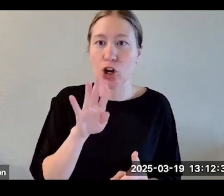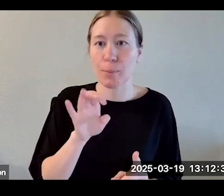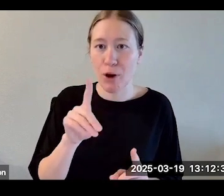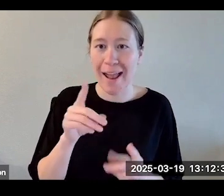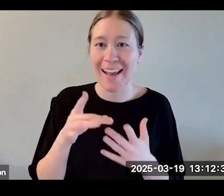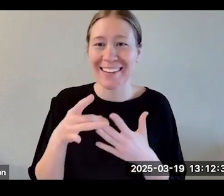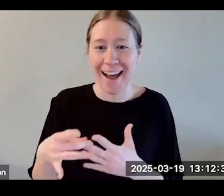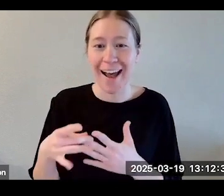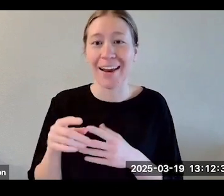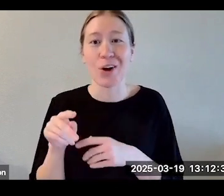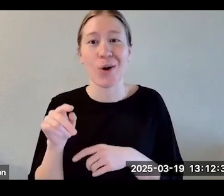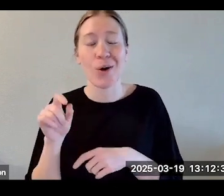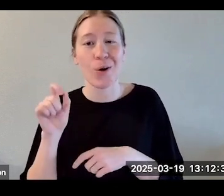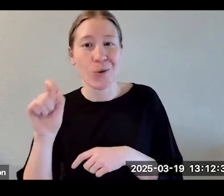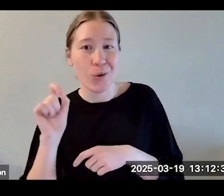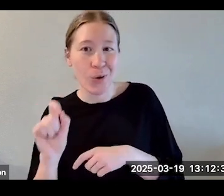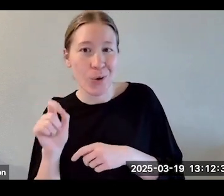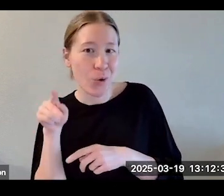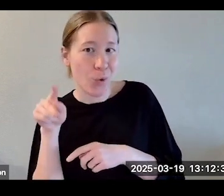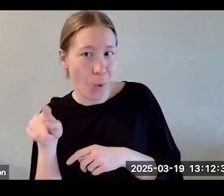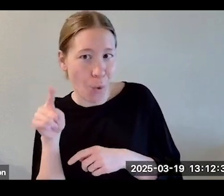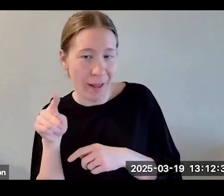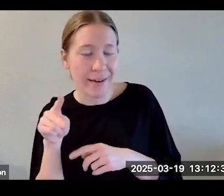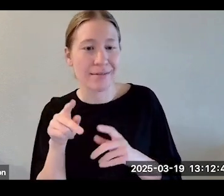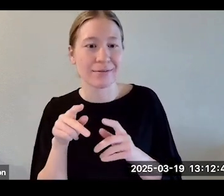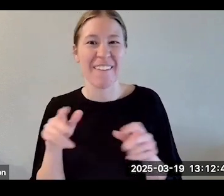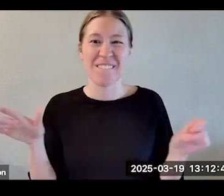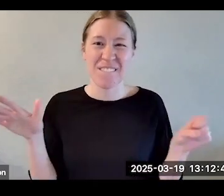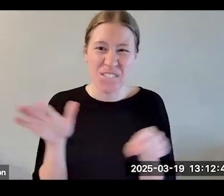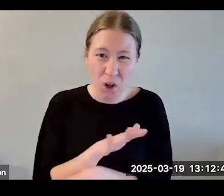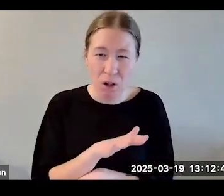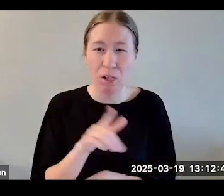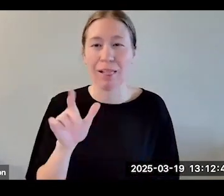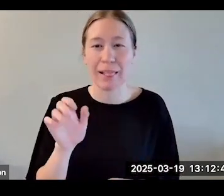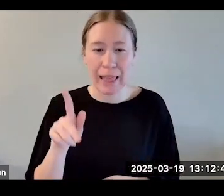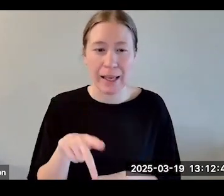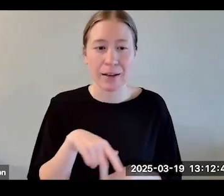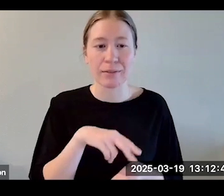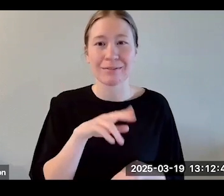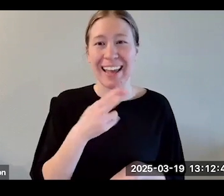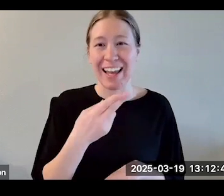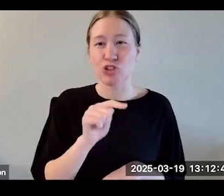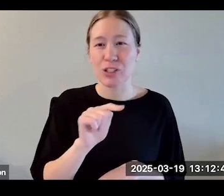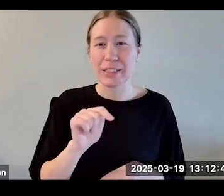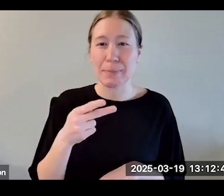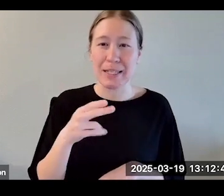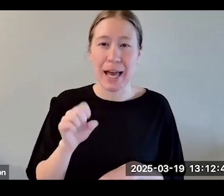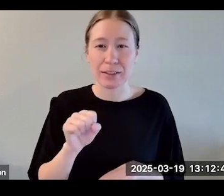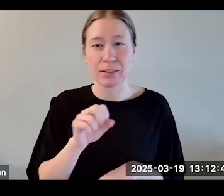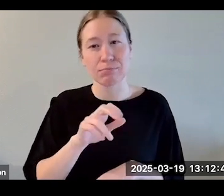and then we provide the URL. So we wanted to provide an example of something that is not a best practice